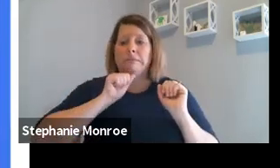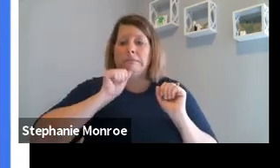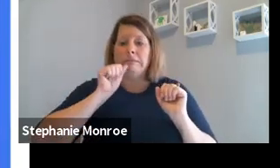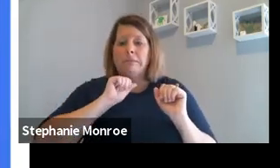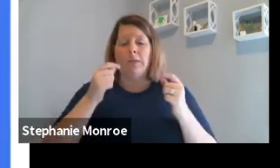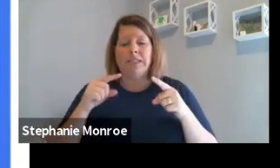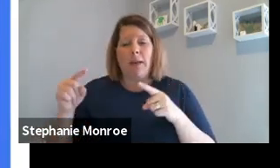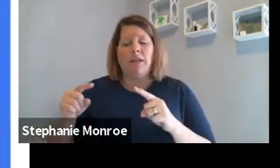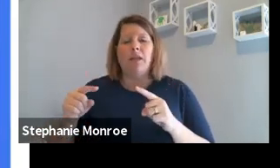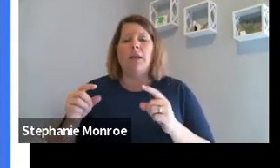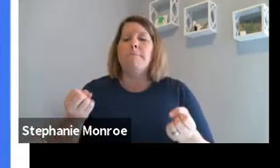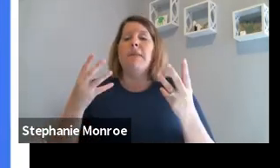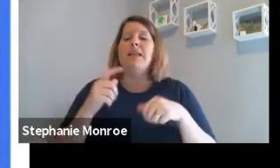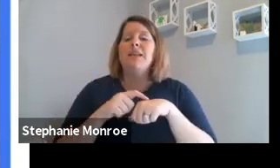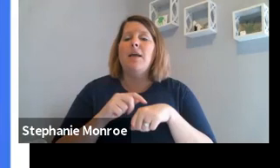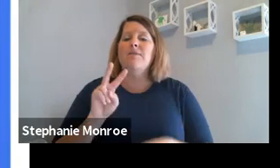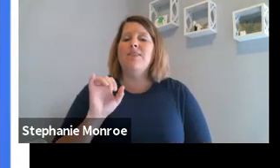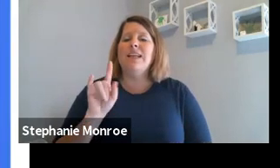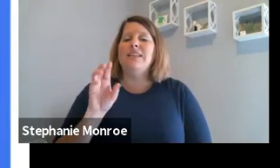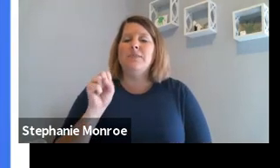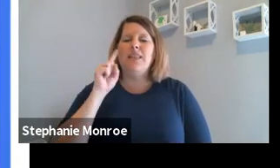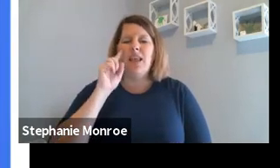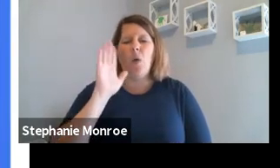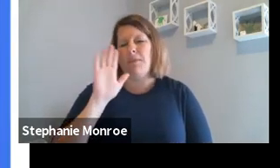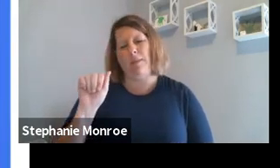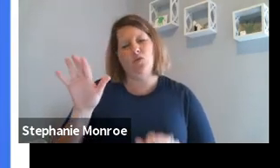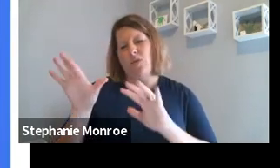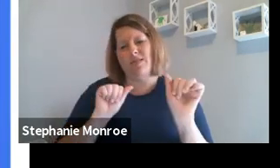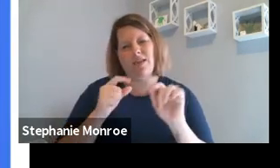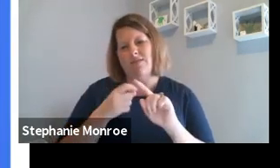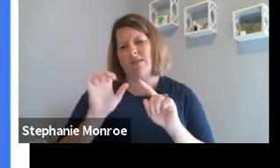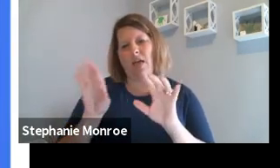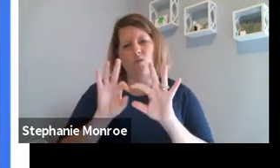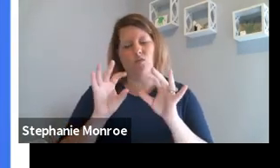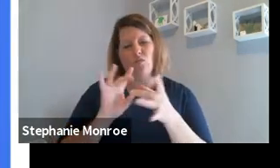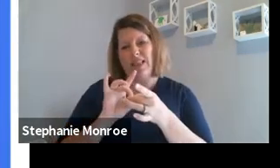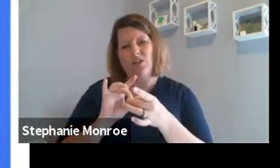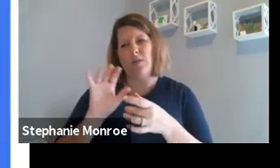Often victims think that they are going to be able to walk away from the relationship, that the batterer is going to change,